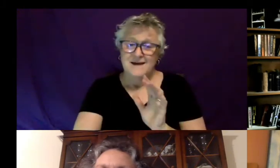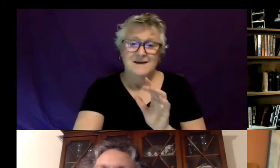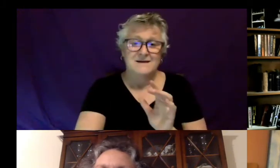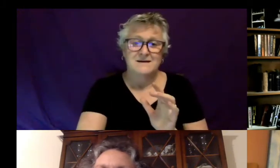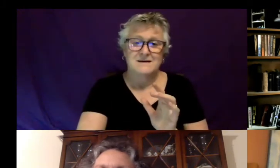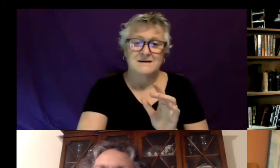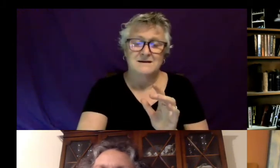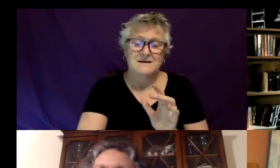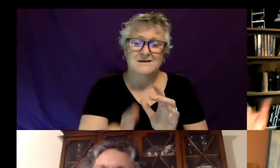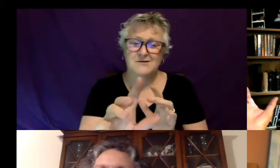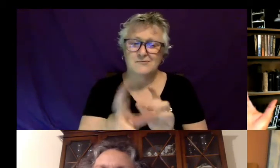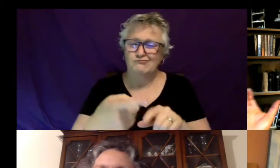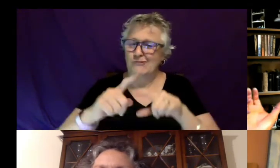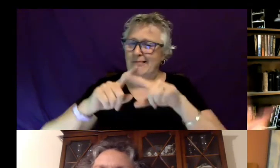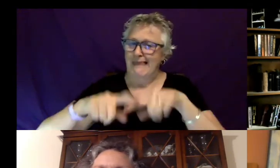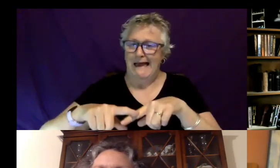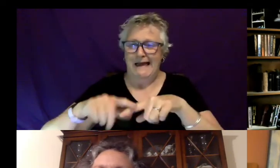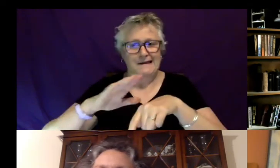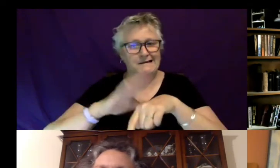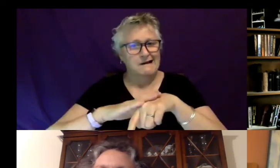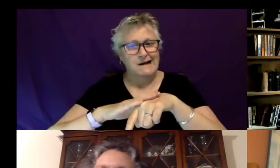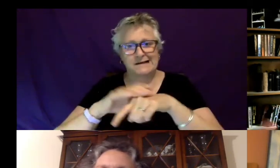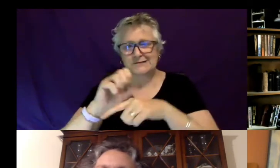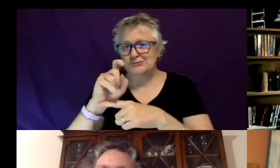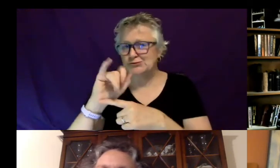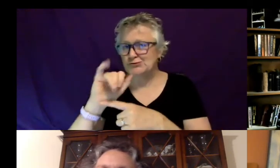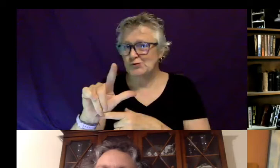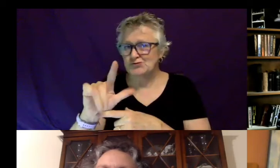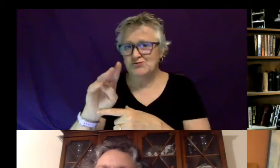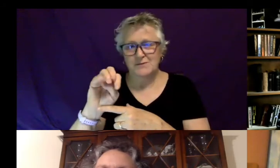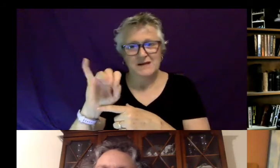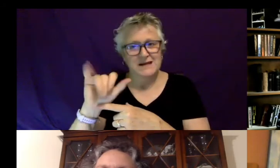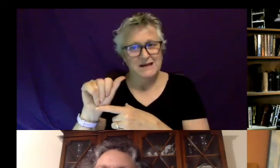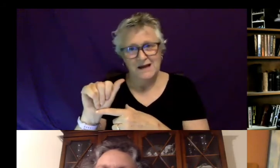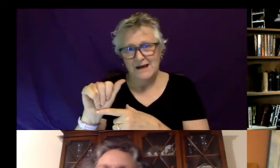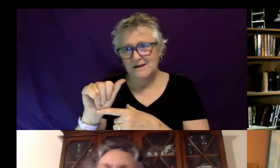social media to get, get that message out, that there's an event or something going on.